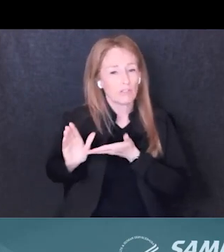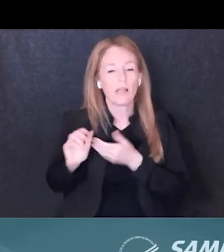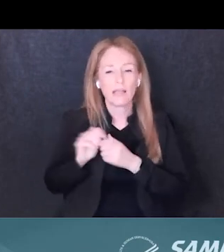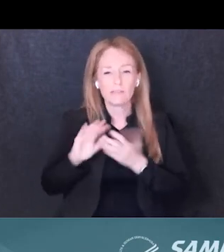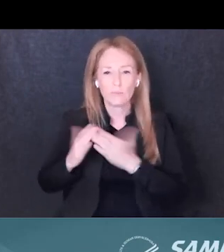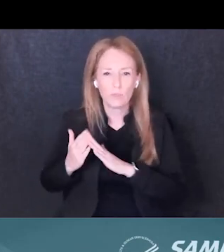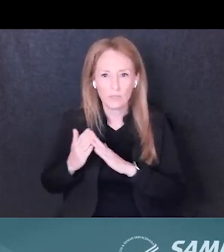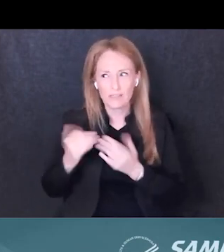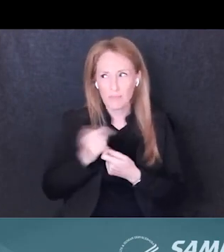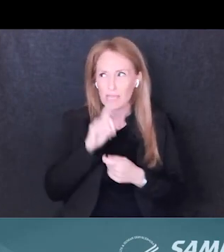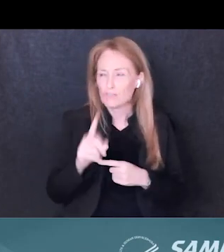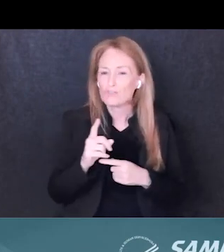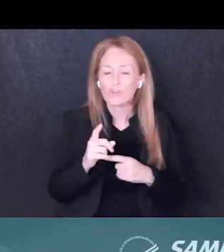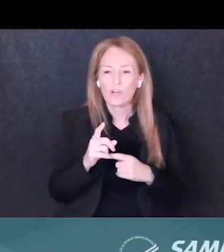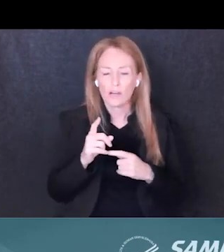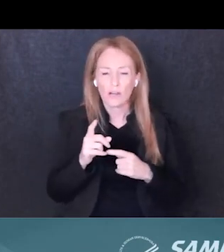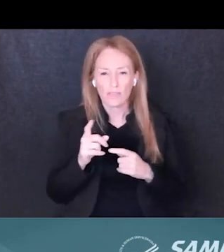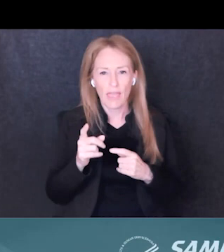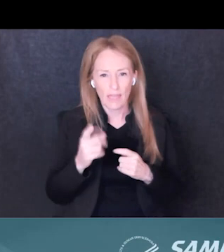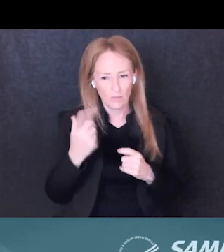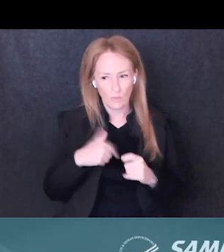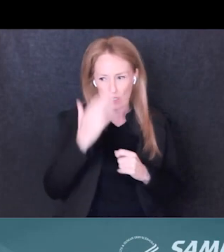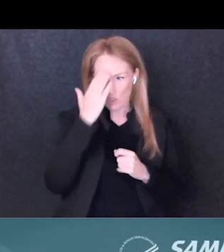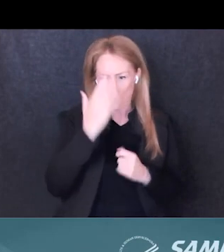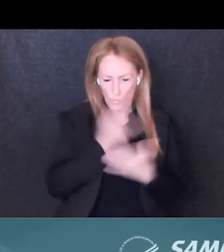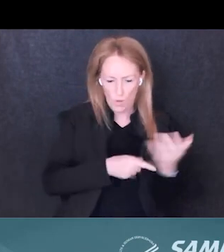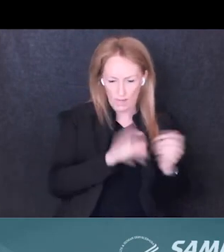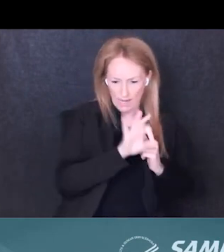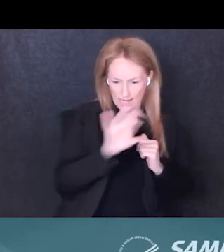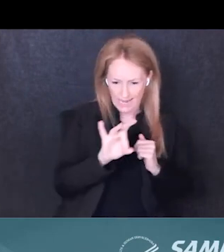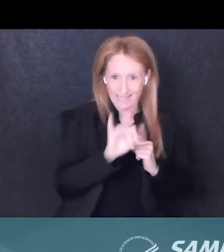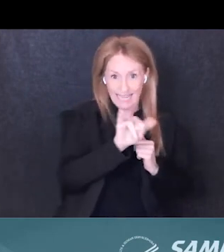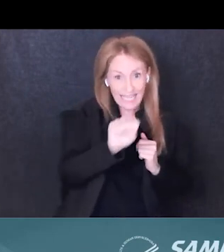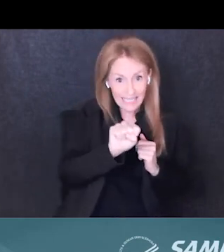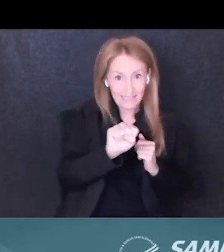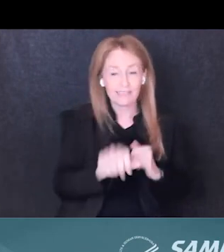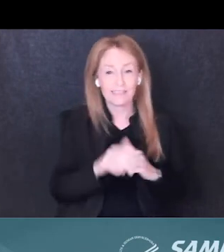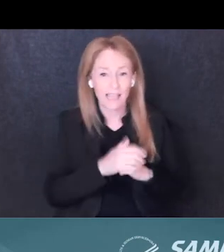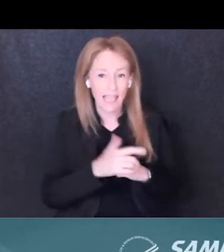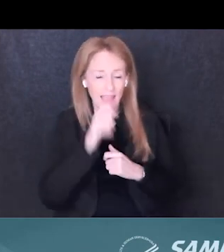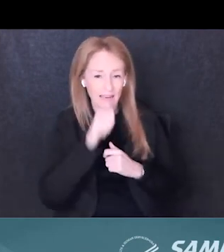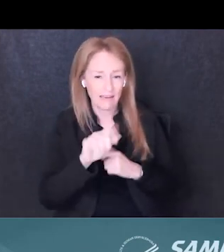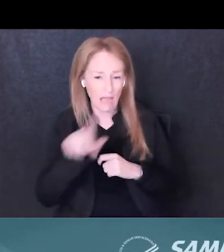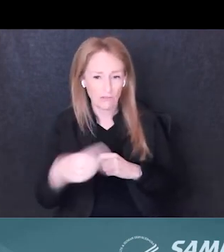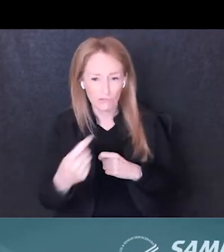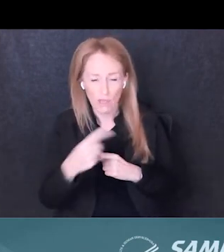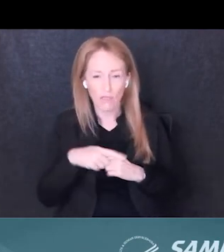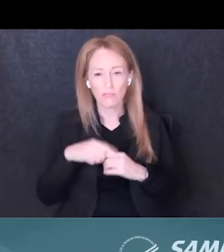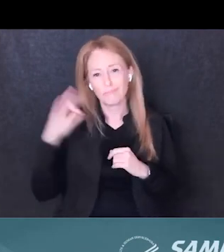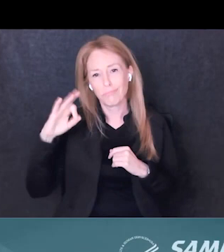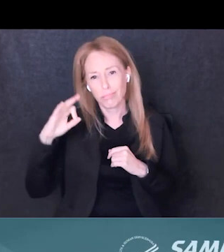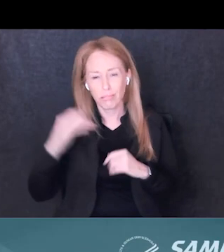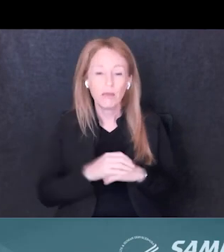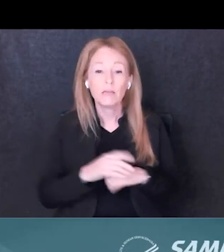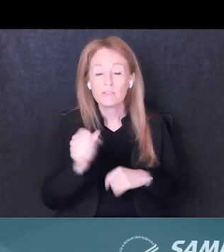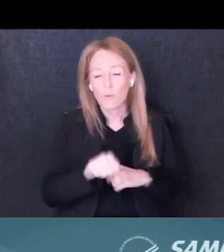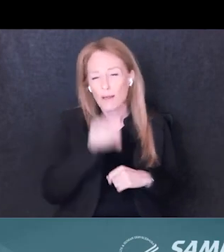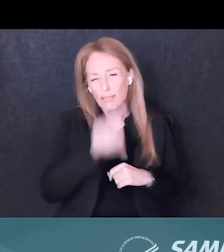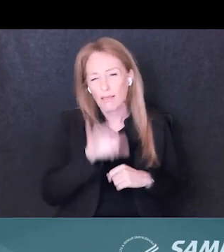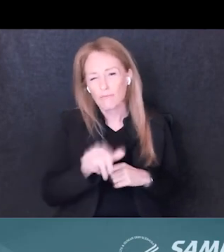SURE WE KNOW WHAT IT IS AND SO I JUST LOVE THE VIDEO.